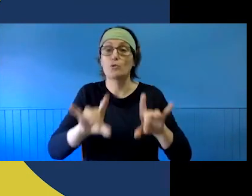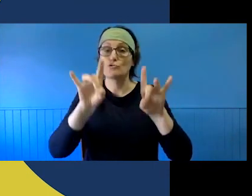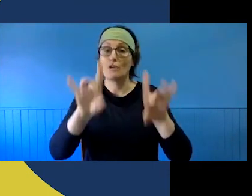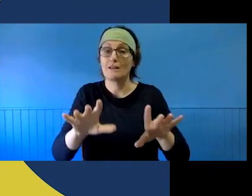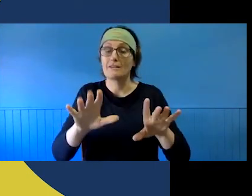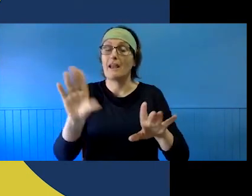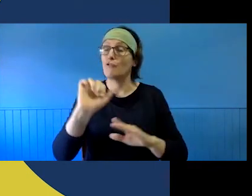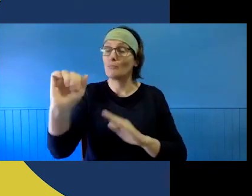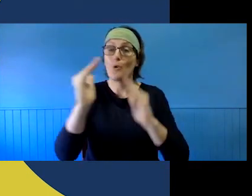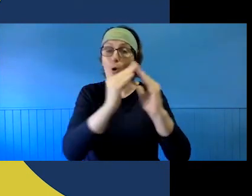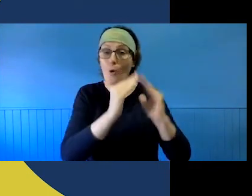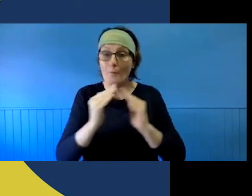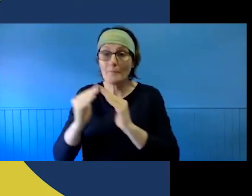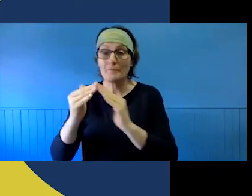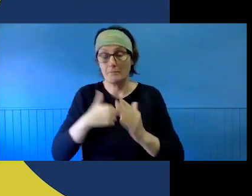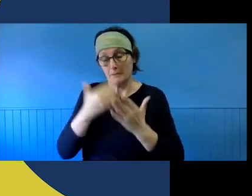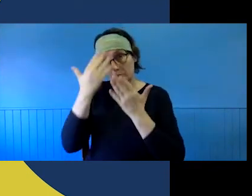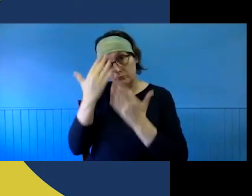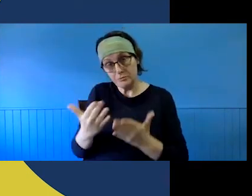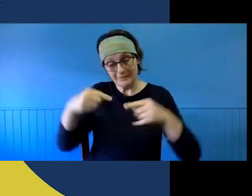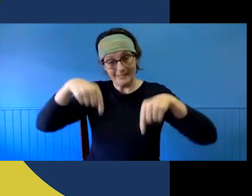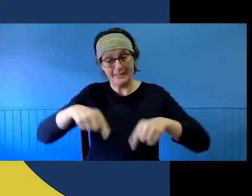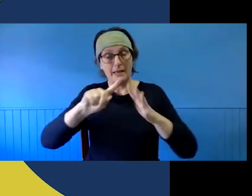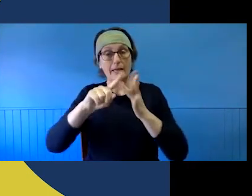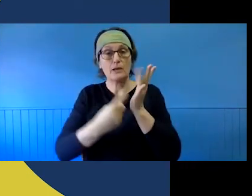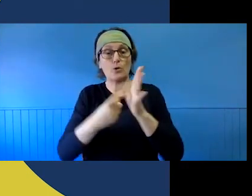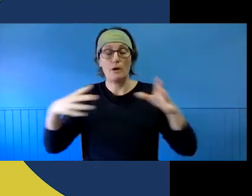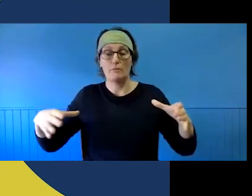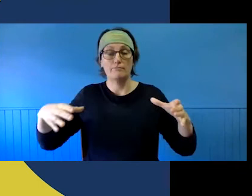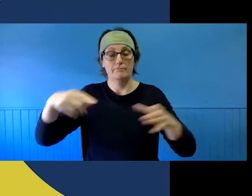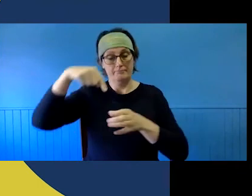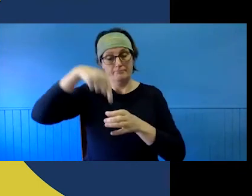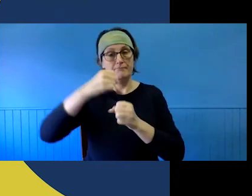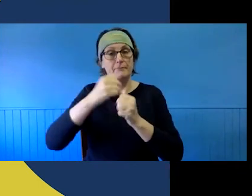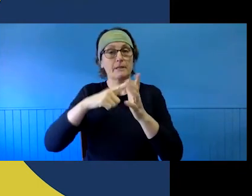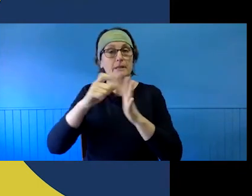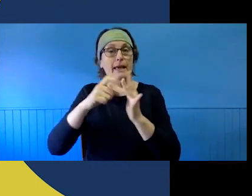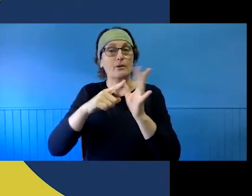I acknowledge the Gadigal people of the Eora nation, the traditional custodians of the lands, waters on which